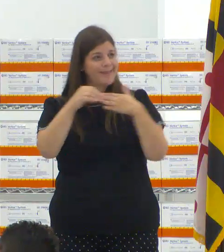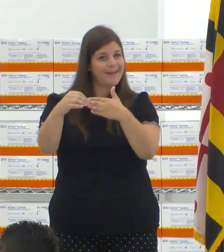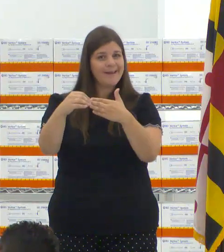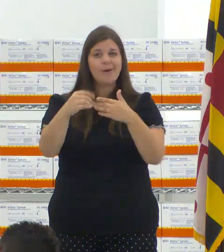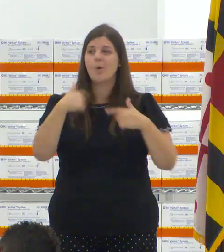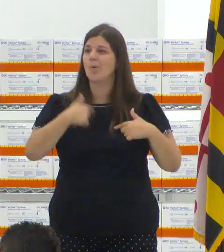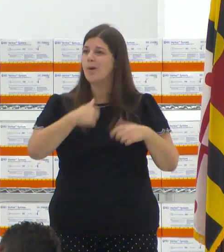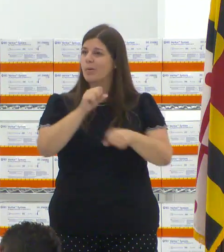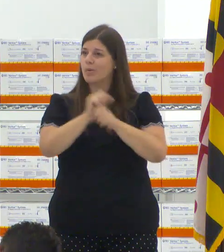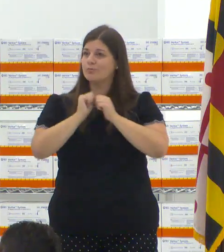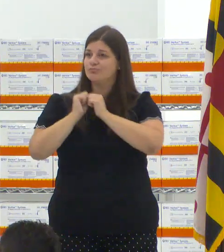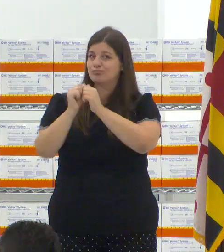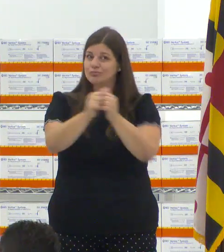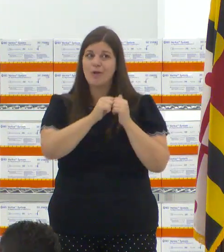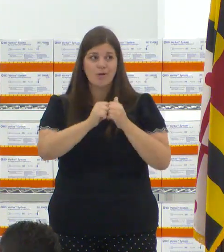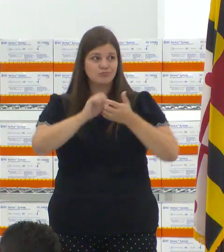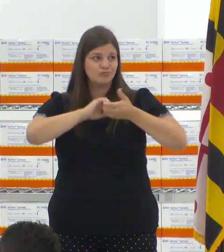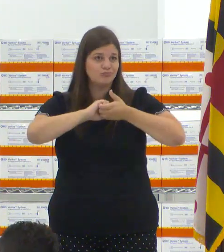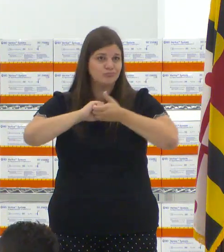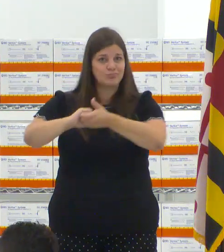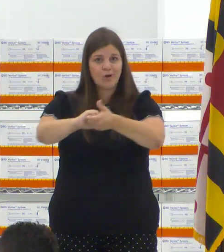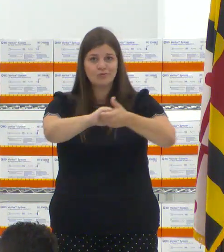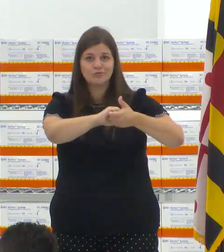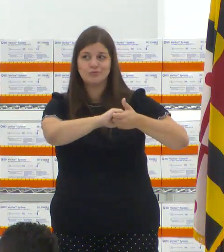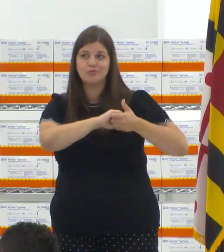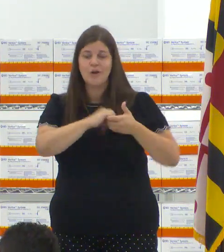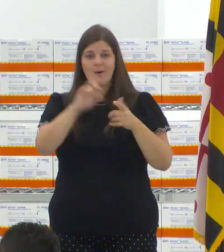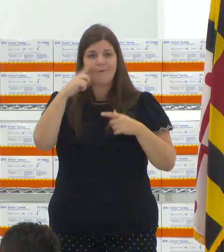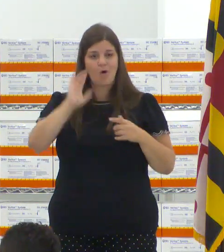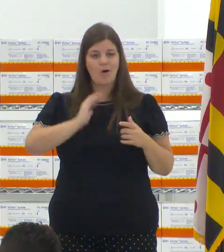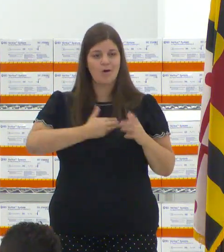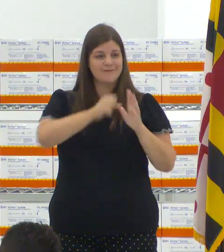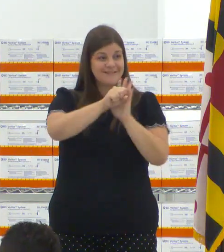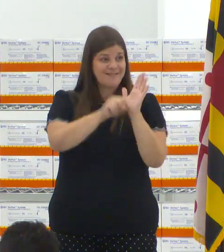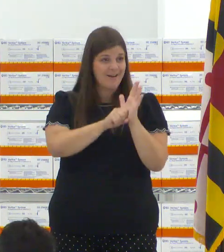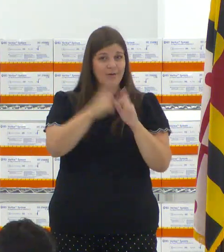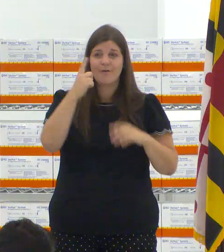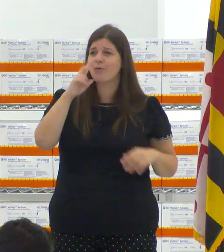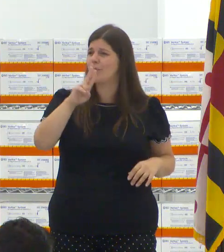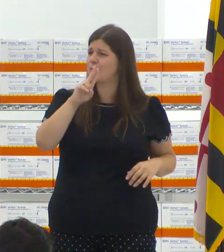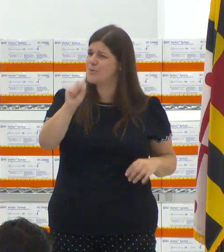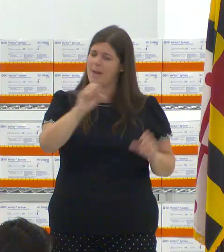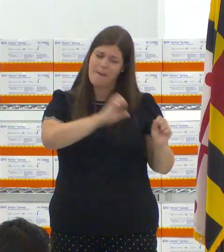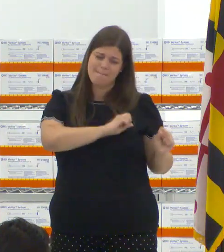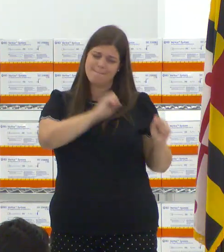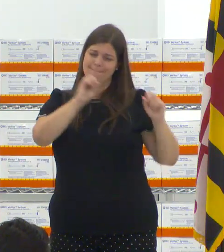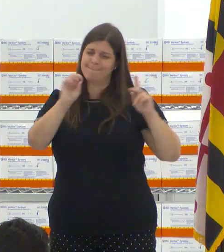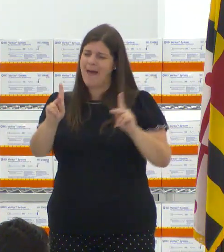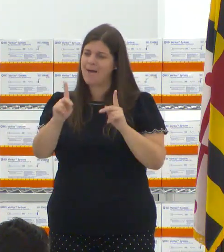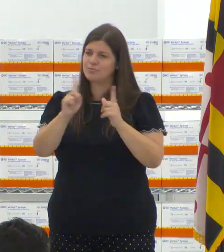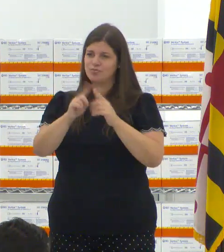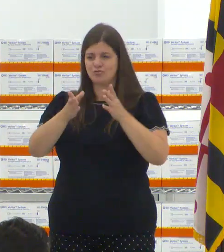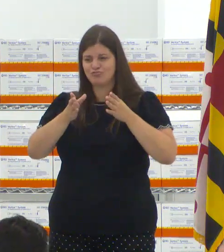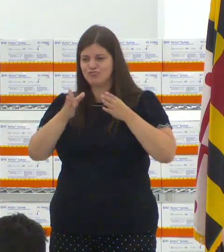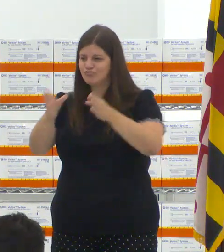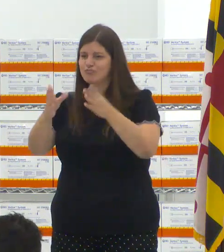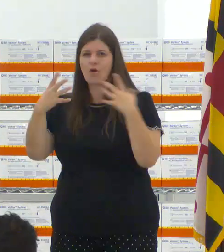followed the expert advice, we have looked to each other and to our partners in the private sector for ideas, advice, and for assistance.